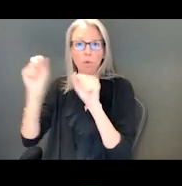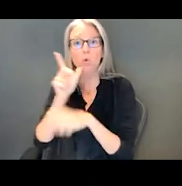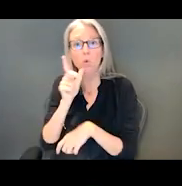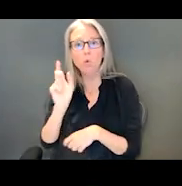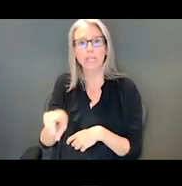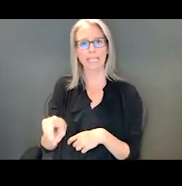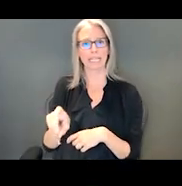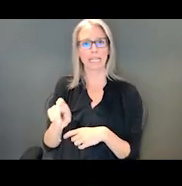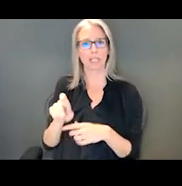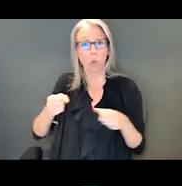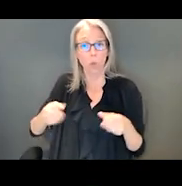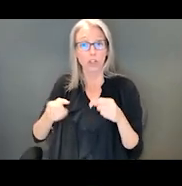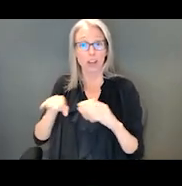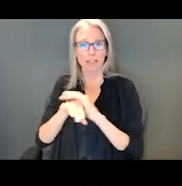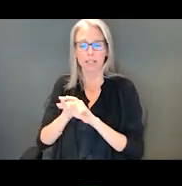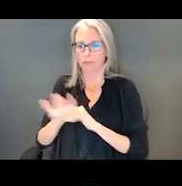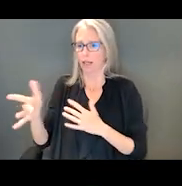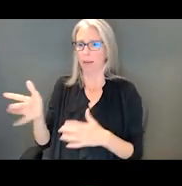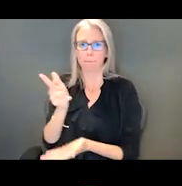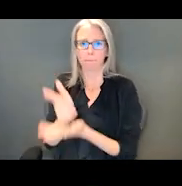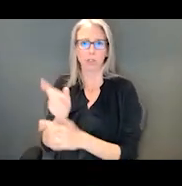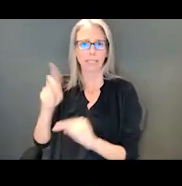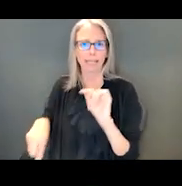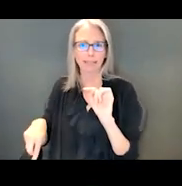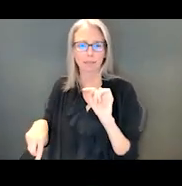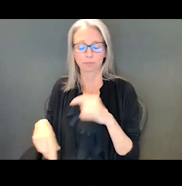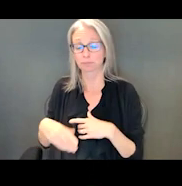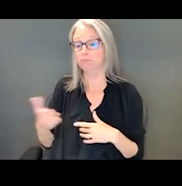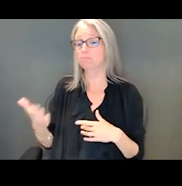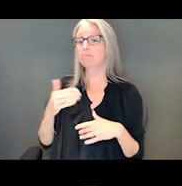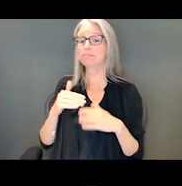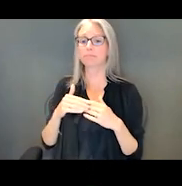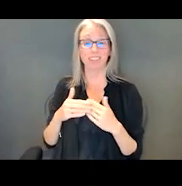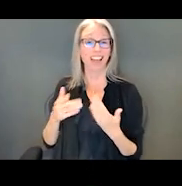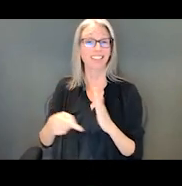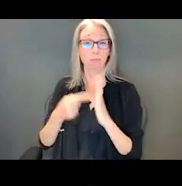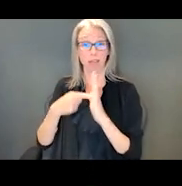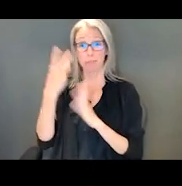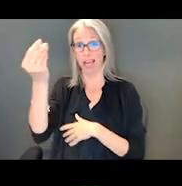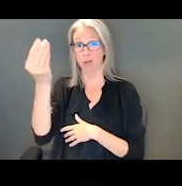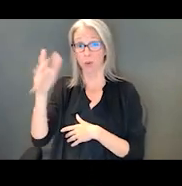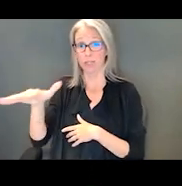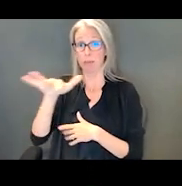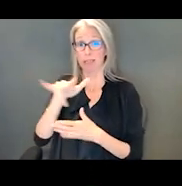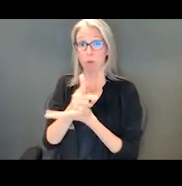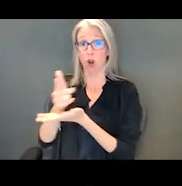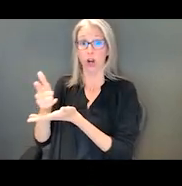It wouldn't be obvious to the average able-bodied person, but for a wheelchair user or someone who's visually impaired, it would be a fairly big barrier.